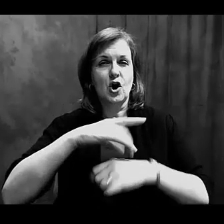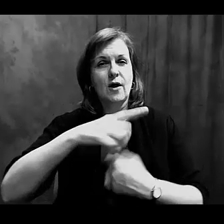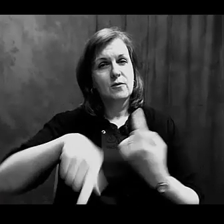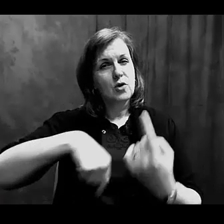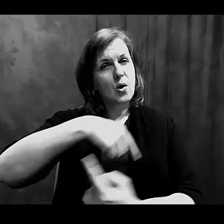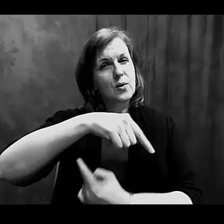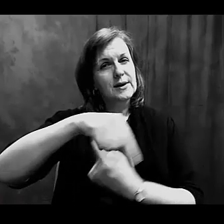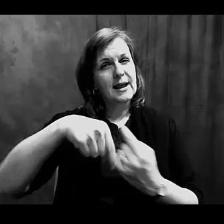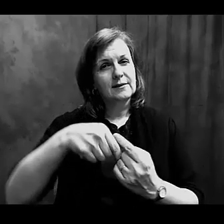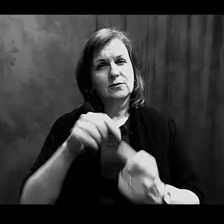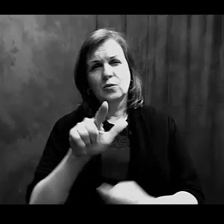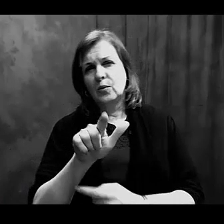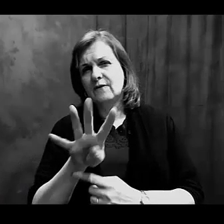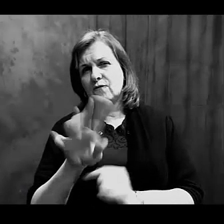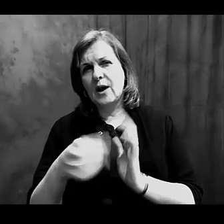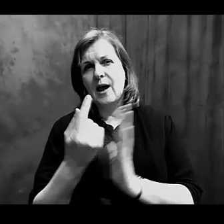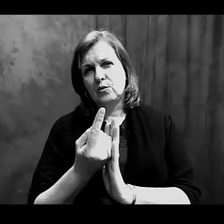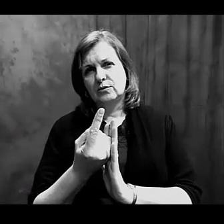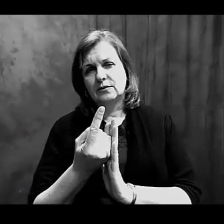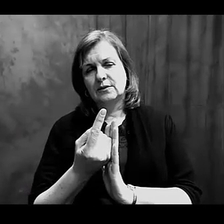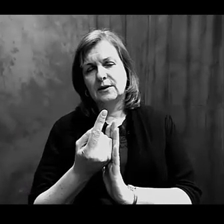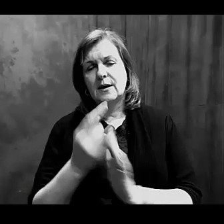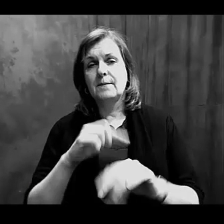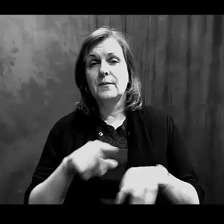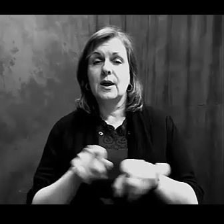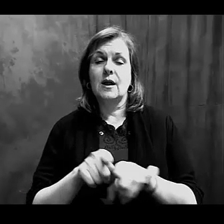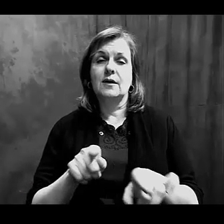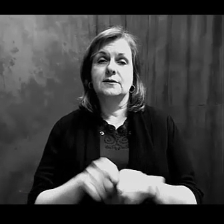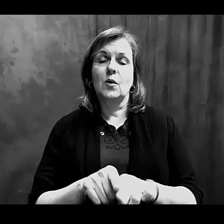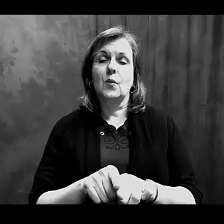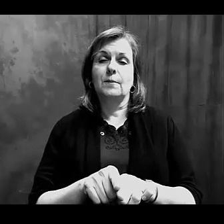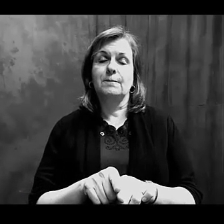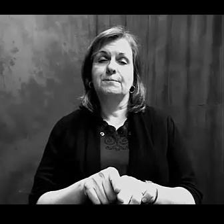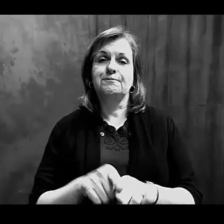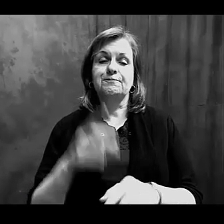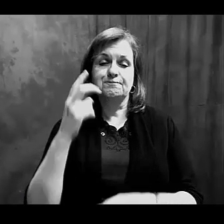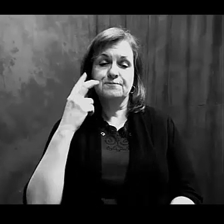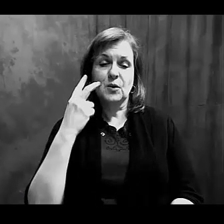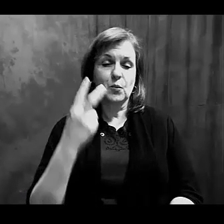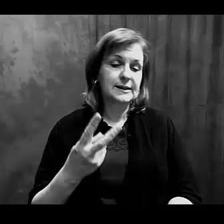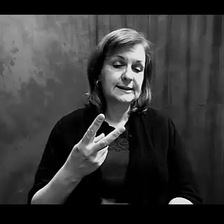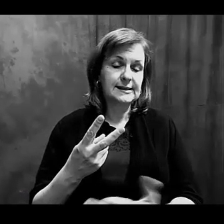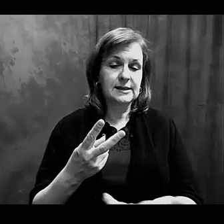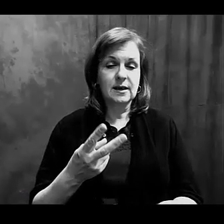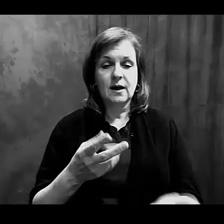rotation being about 24 hours right -- but we also look at